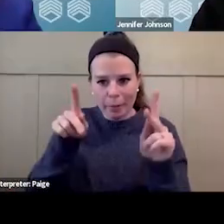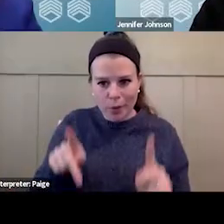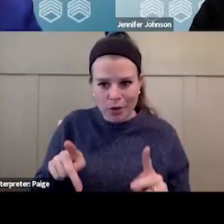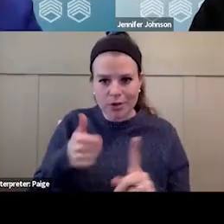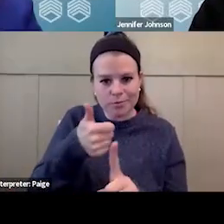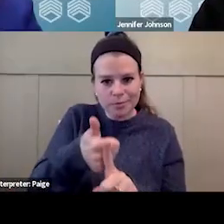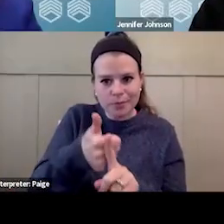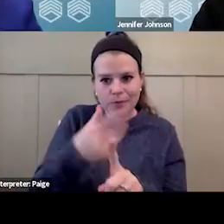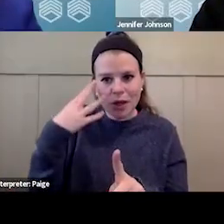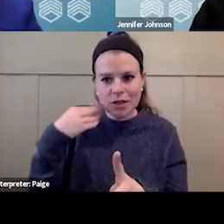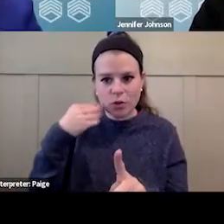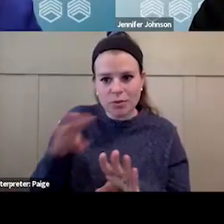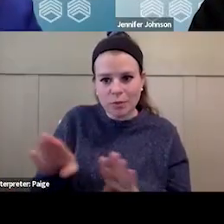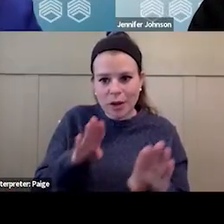experiencing a behavioral health crisis.